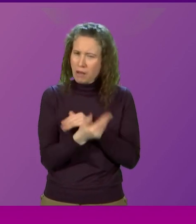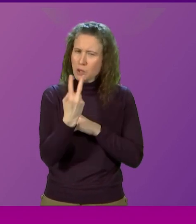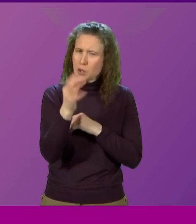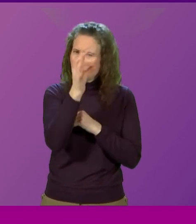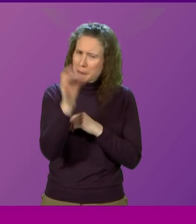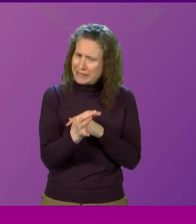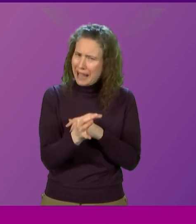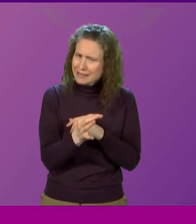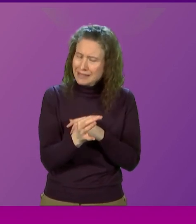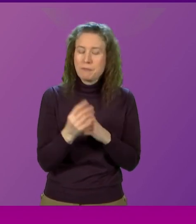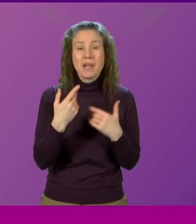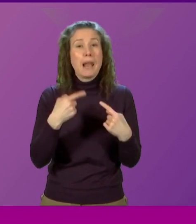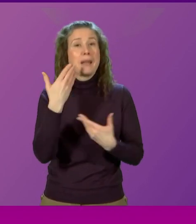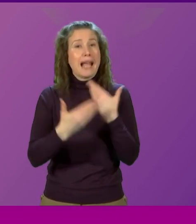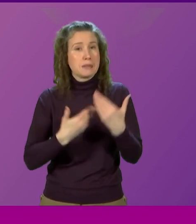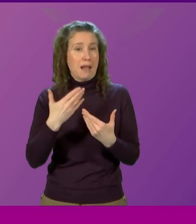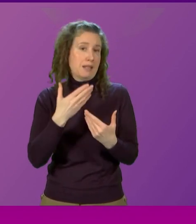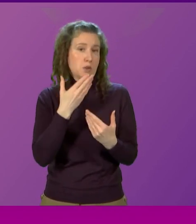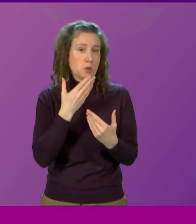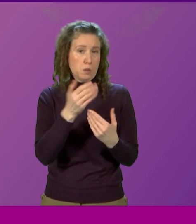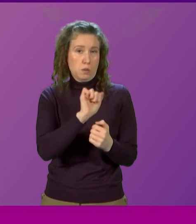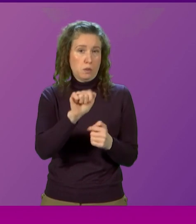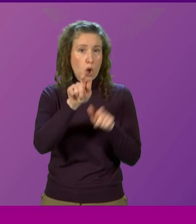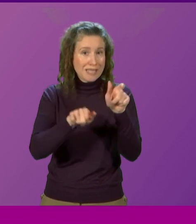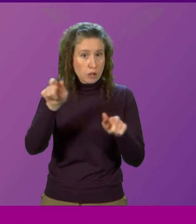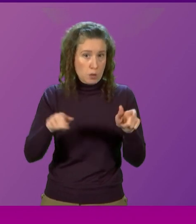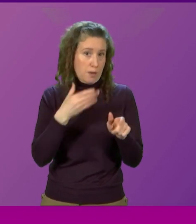Let me explain to Mr Mountain’s constituents why that is the case.